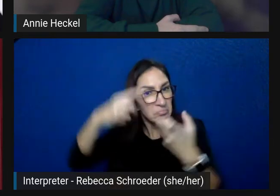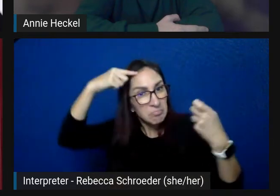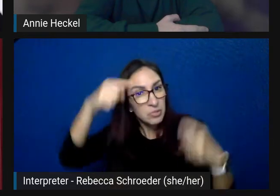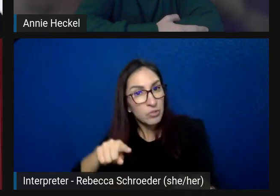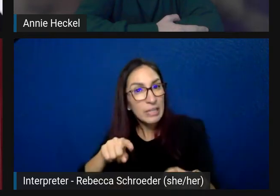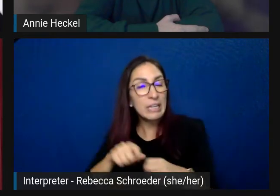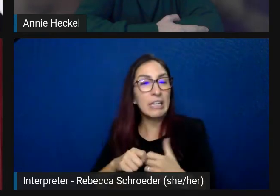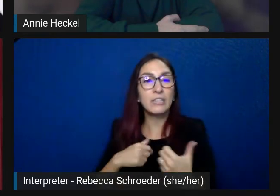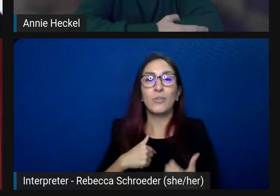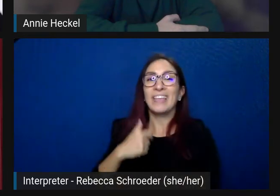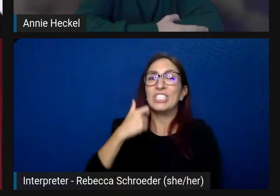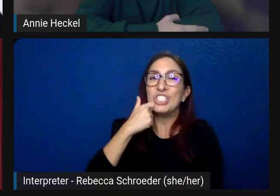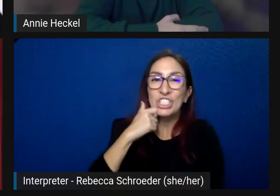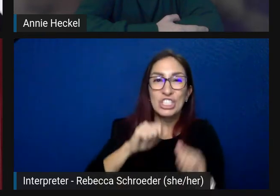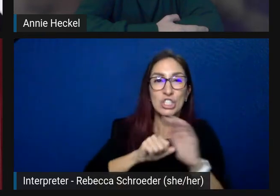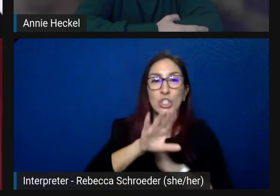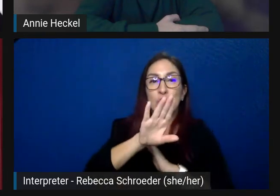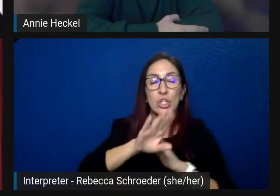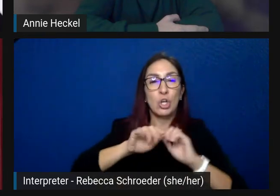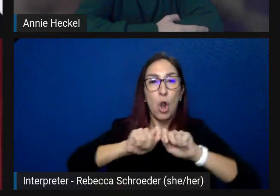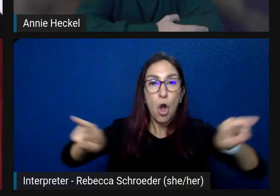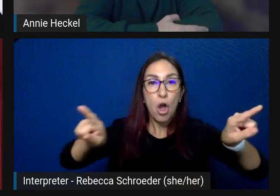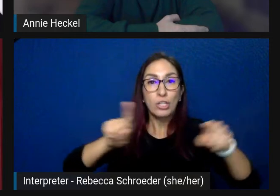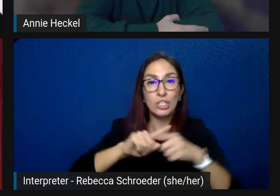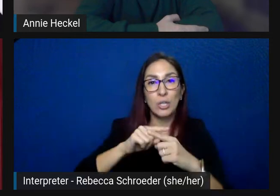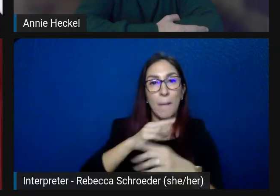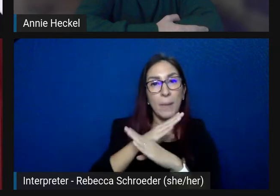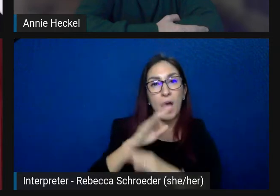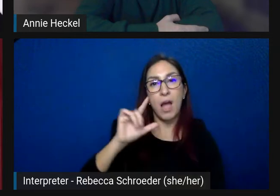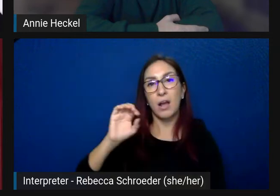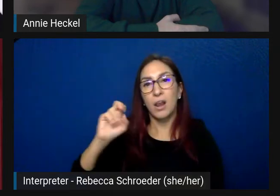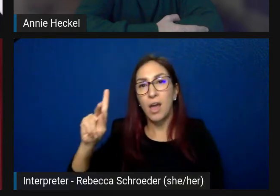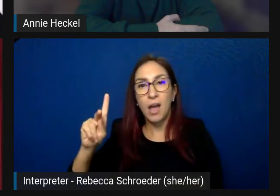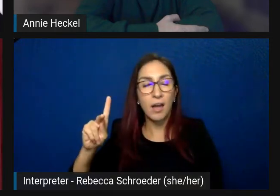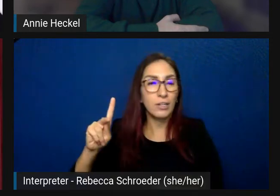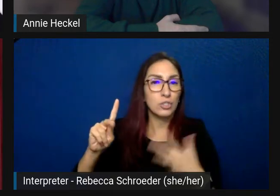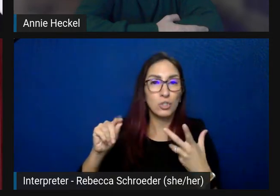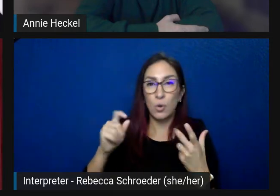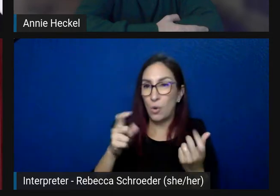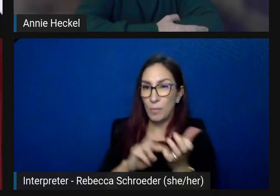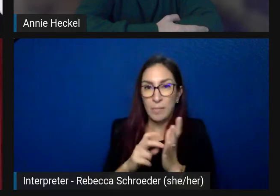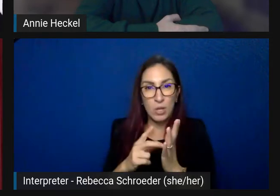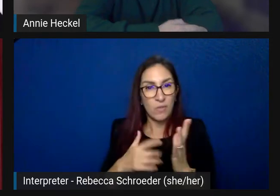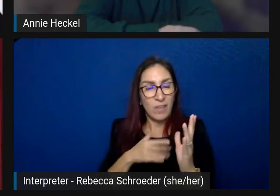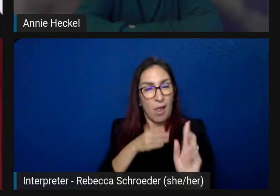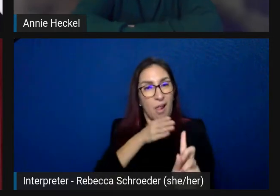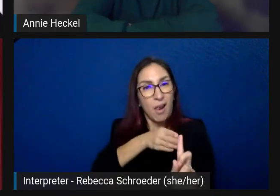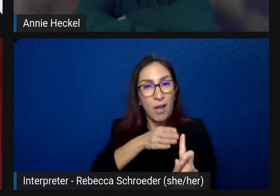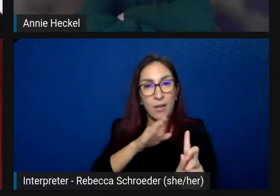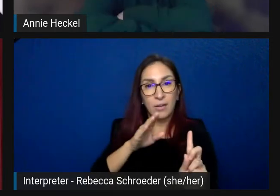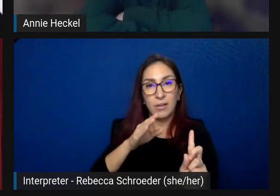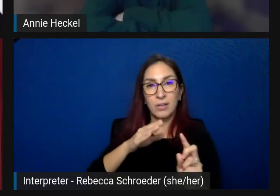Does that make you skew towards custom blocks or do you still stick with ACF?